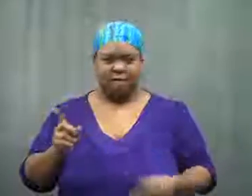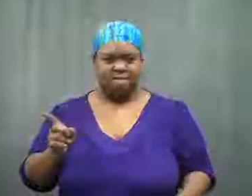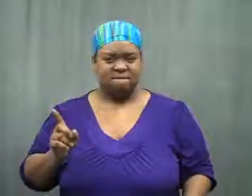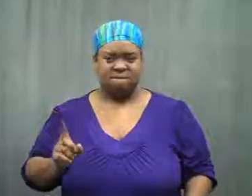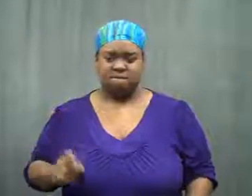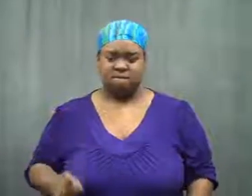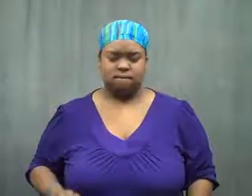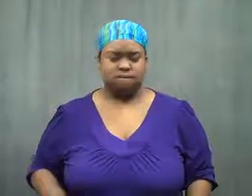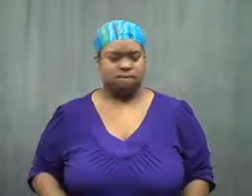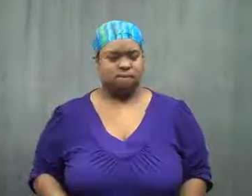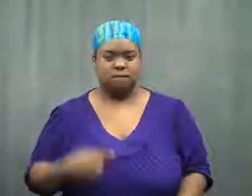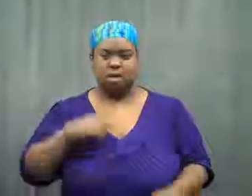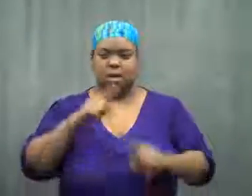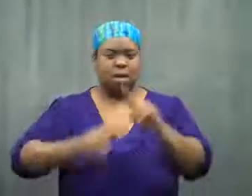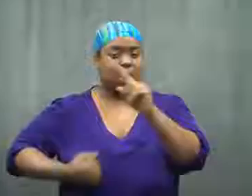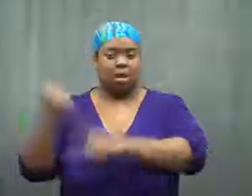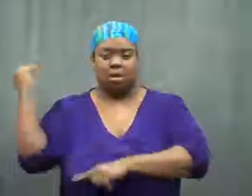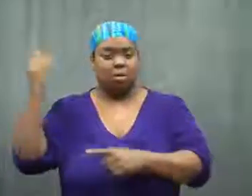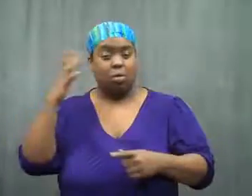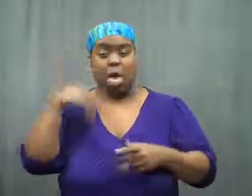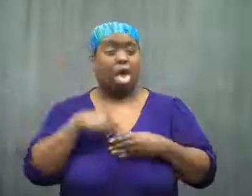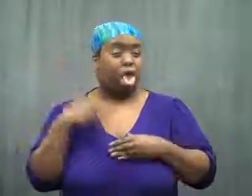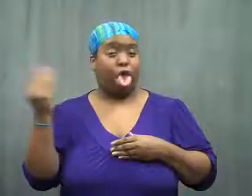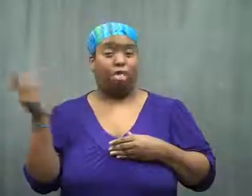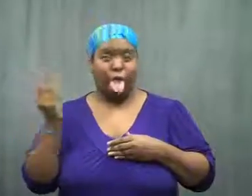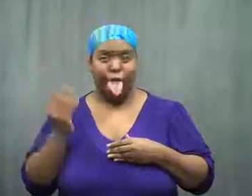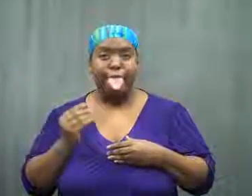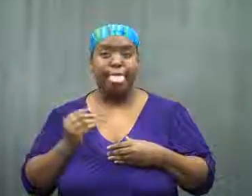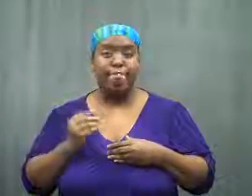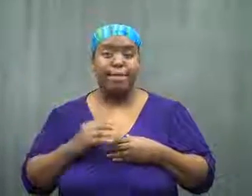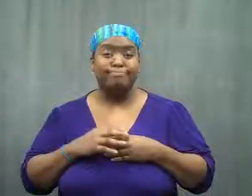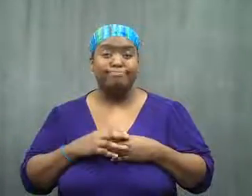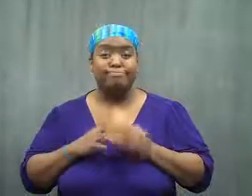That little... I couldn't whup him because it was me that held out the fry for him to lick.